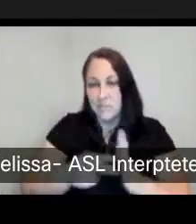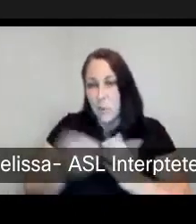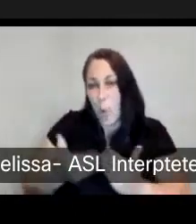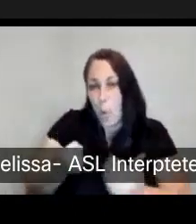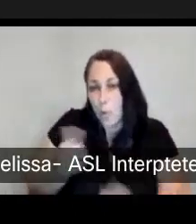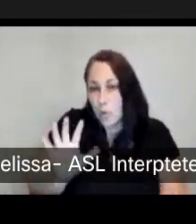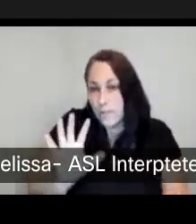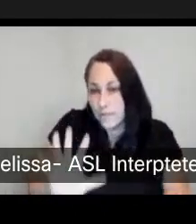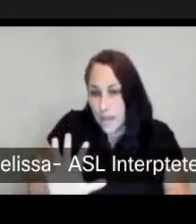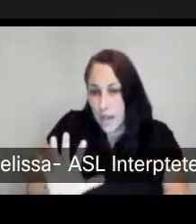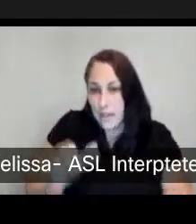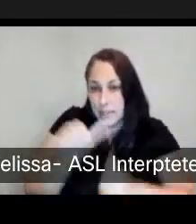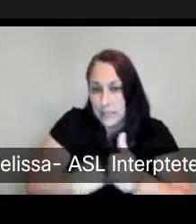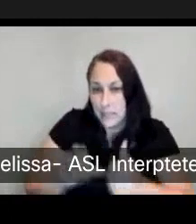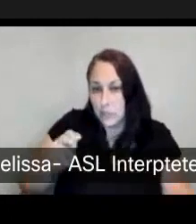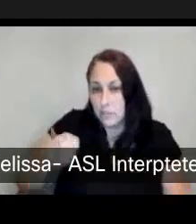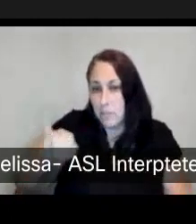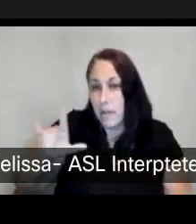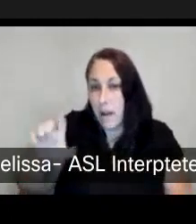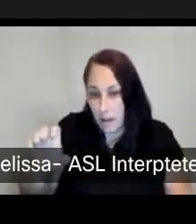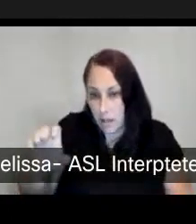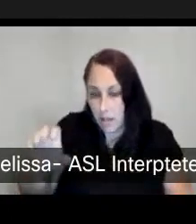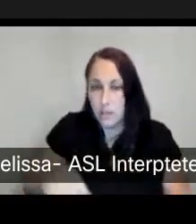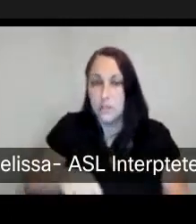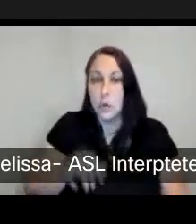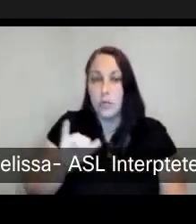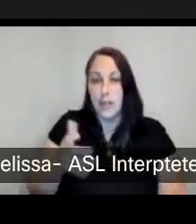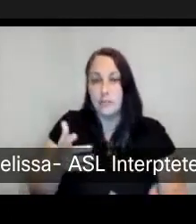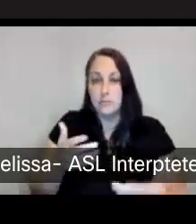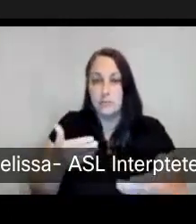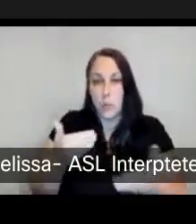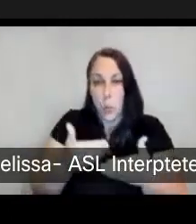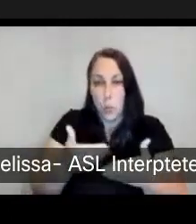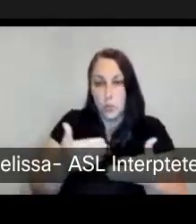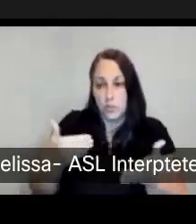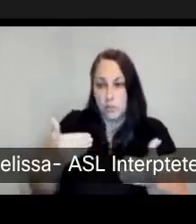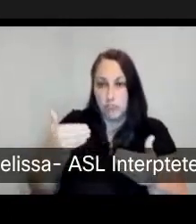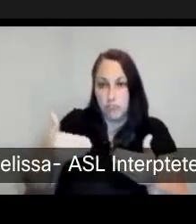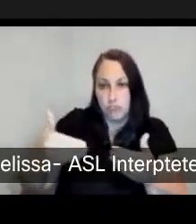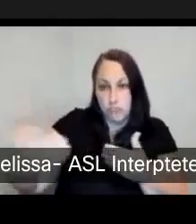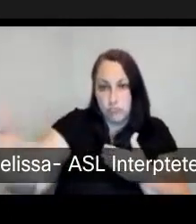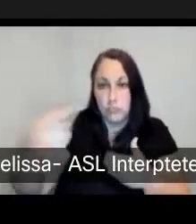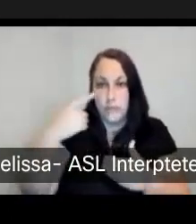um so that's very much the uh closest Stop spacing of all the routes in the system so we looked at